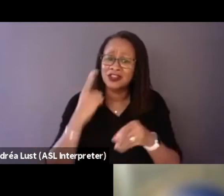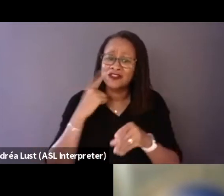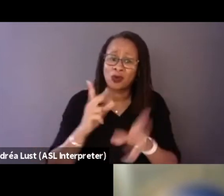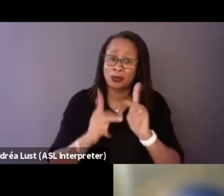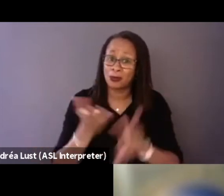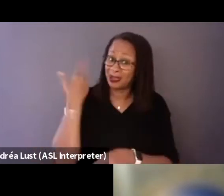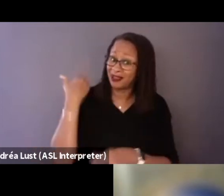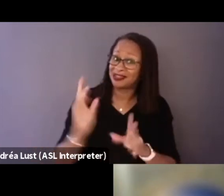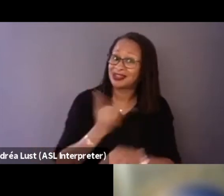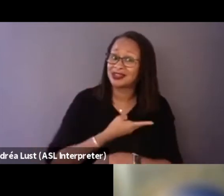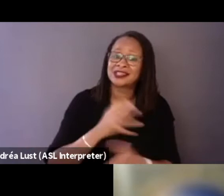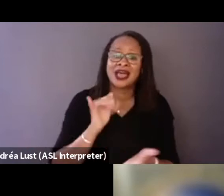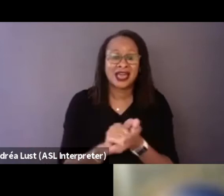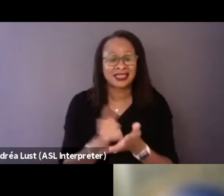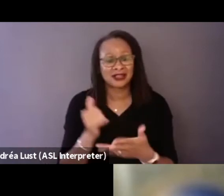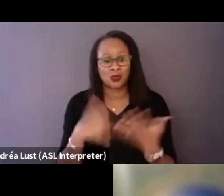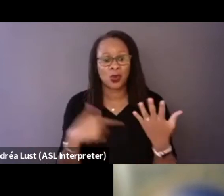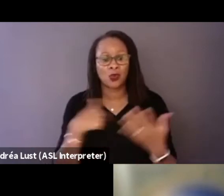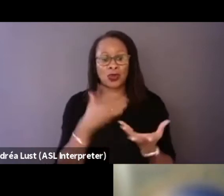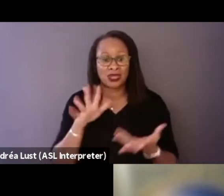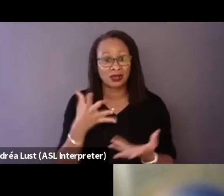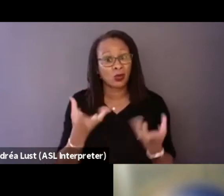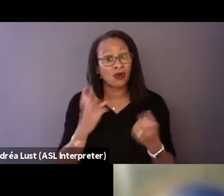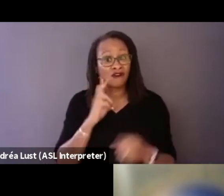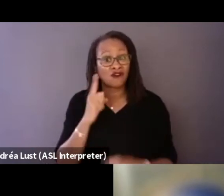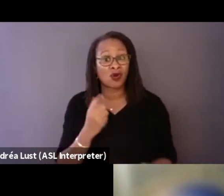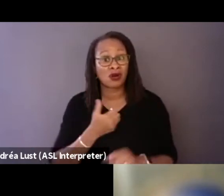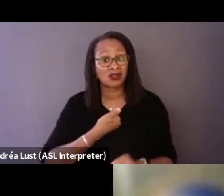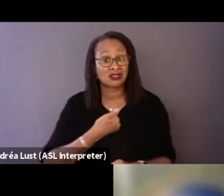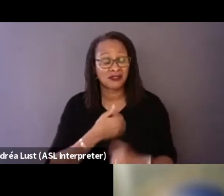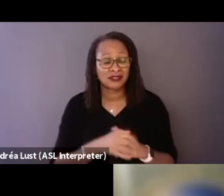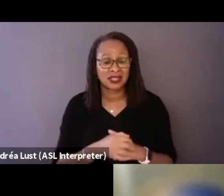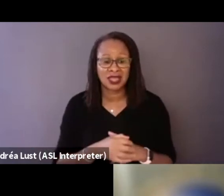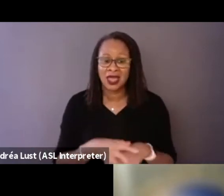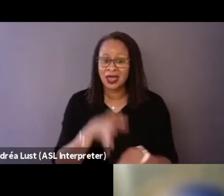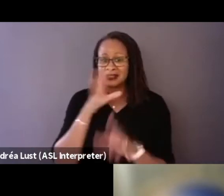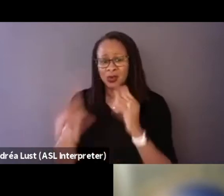And I think that's what we kind of want for ourselves. And coming from Oakland, tagging on what Denilson said, we just want resilience.